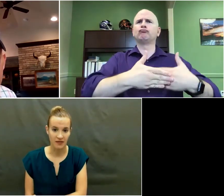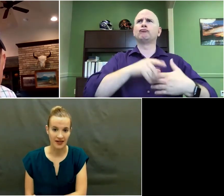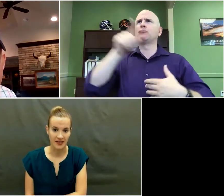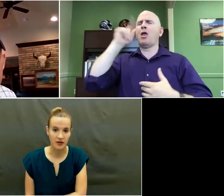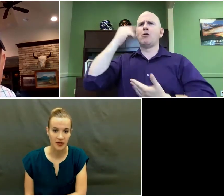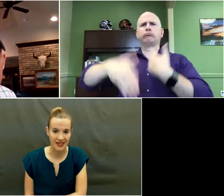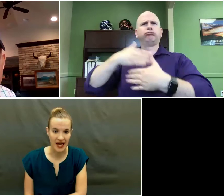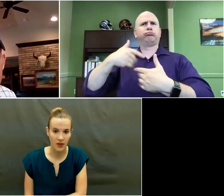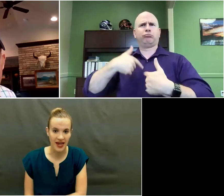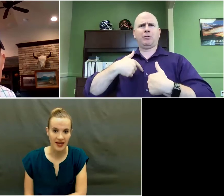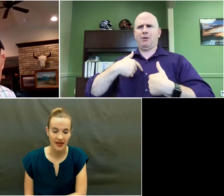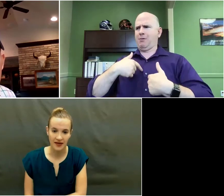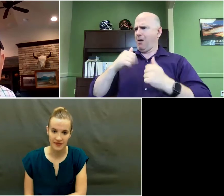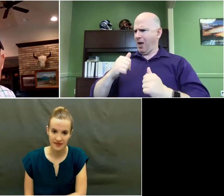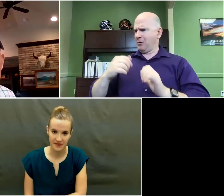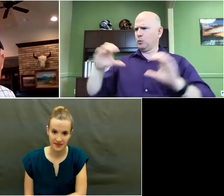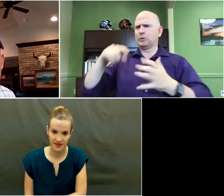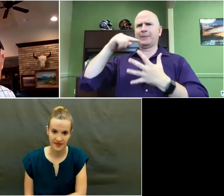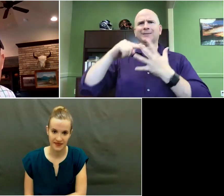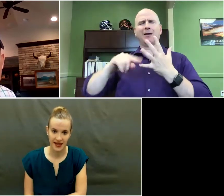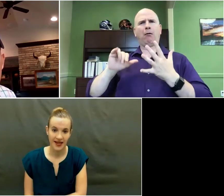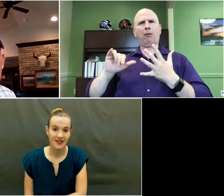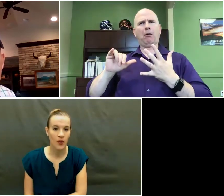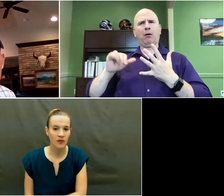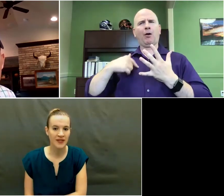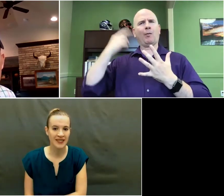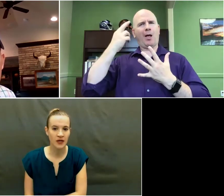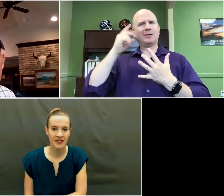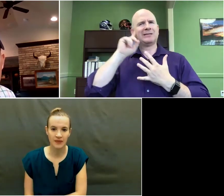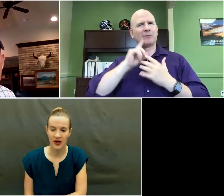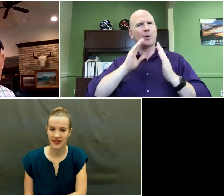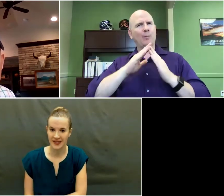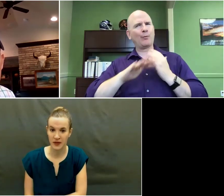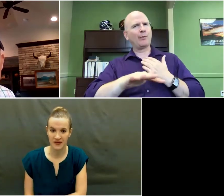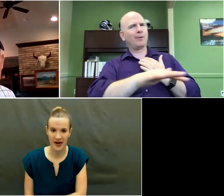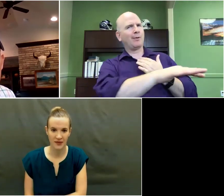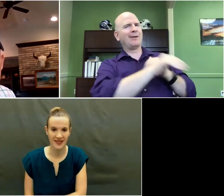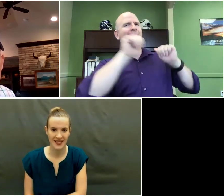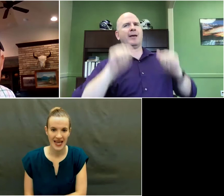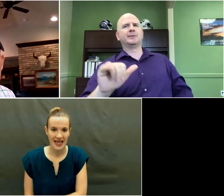back to the community in that way. So it was in those experiences and in those environments, that